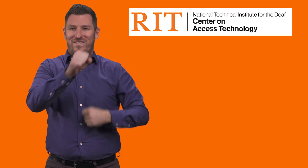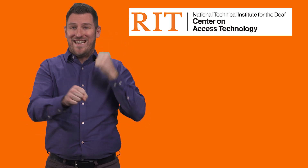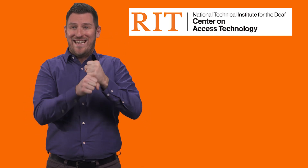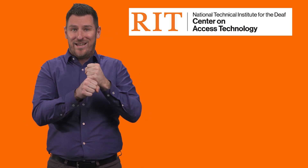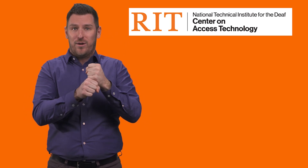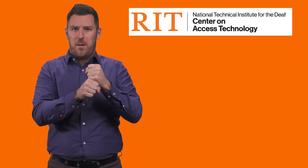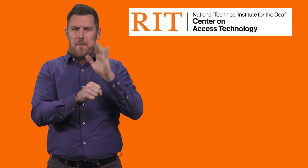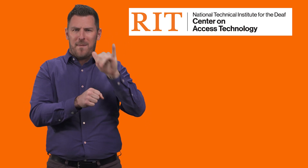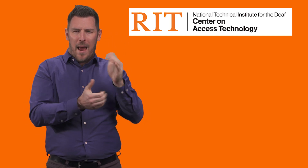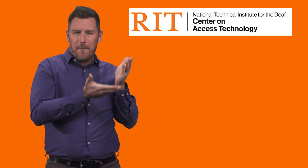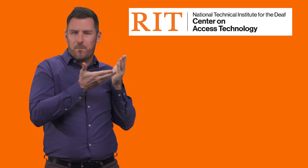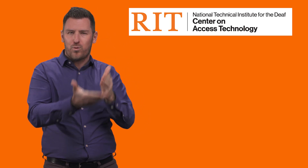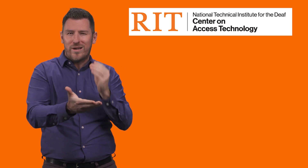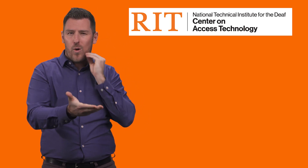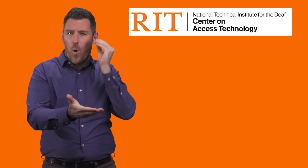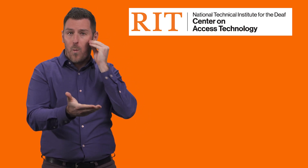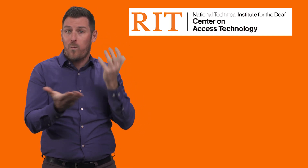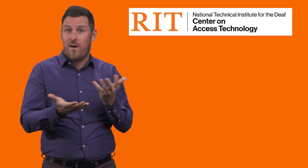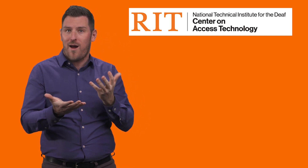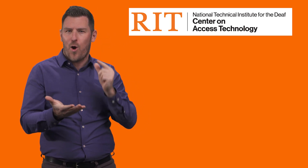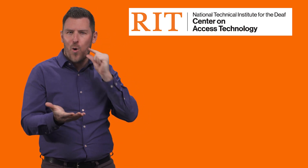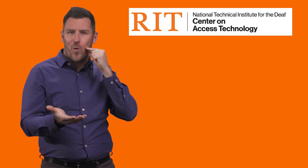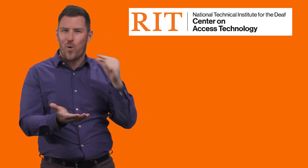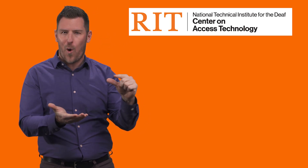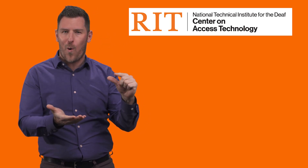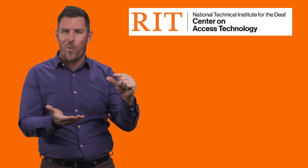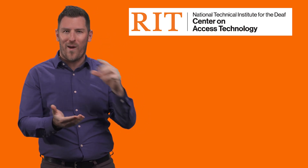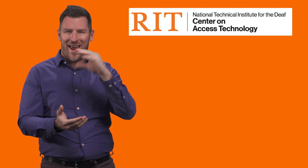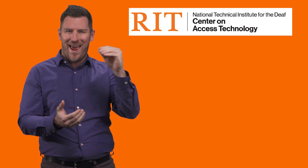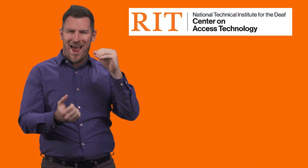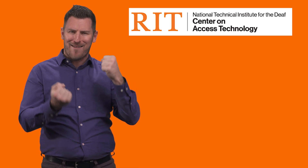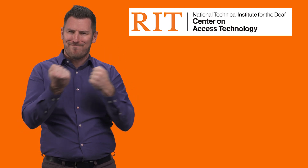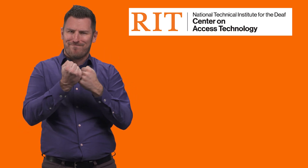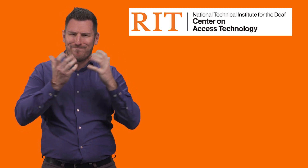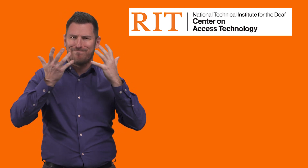We wish you the very best end of the year by bringing home the gold